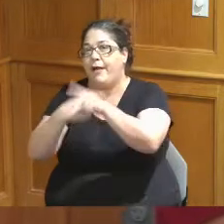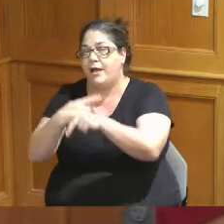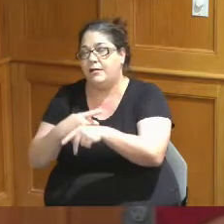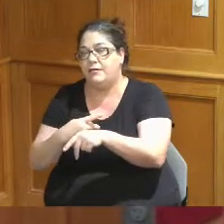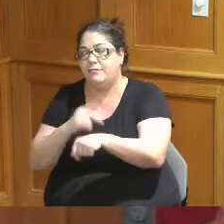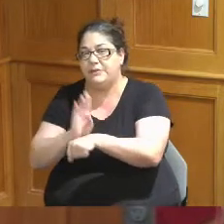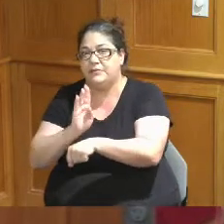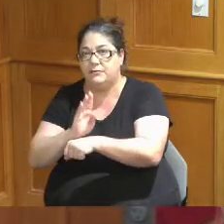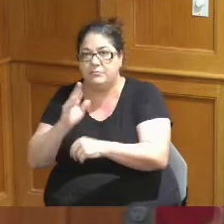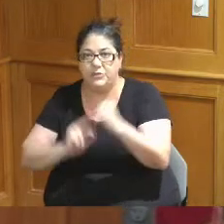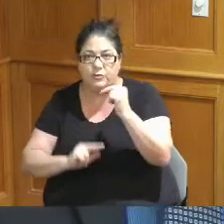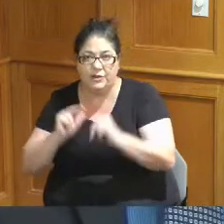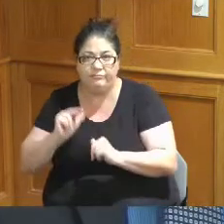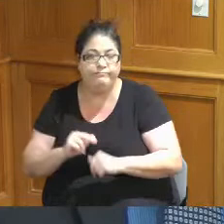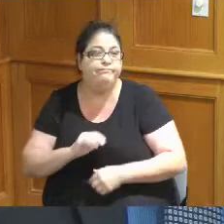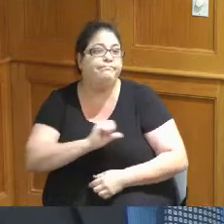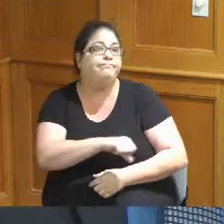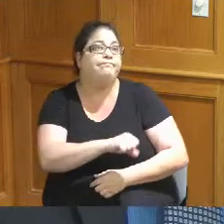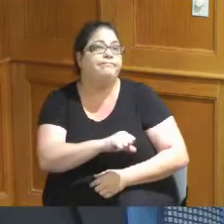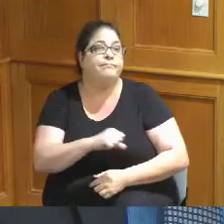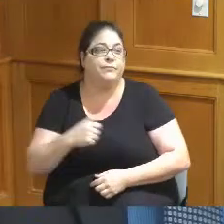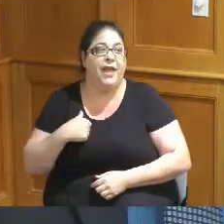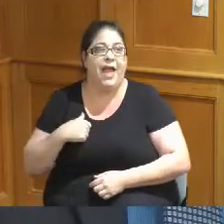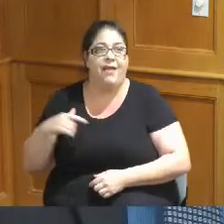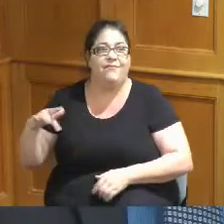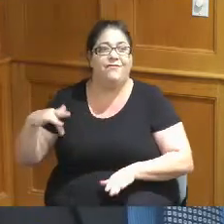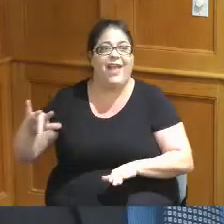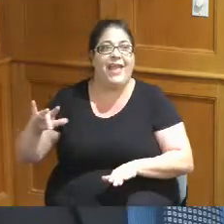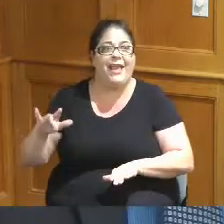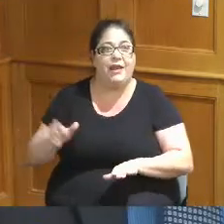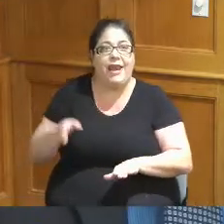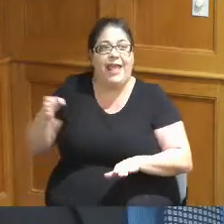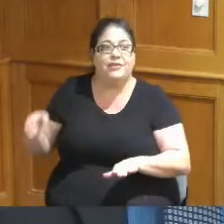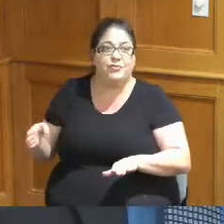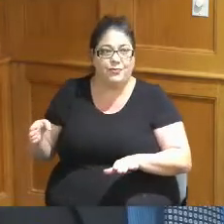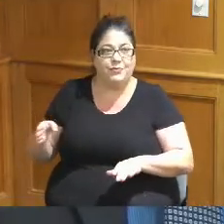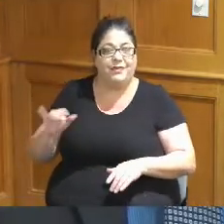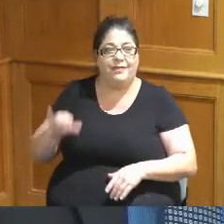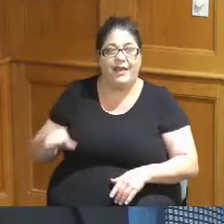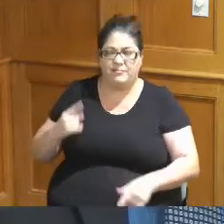so so there yeah because we've got a vacant piece of property next to this so I was just wondering